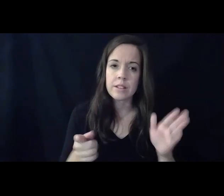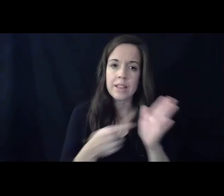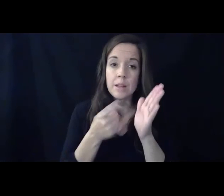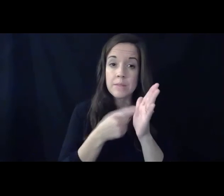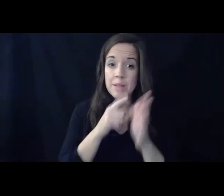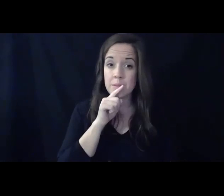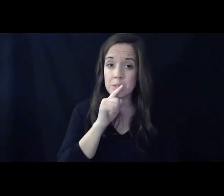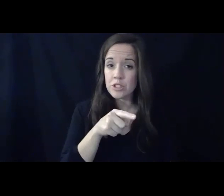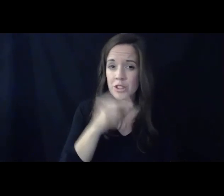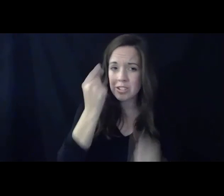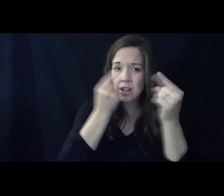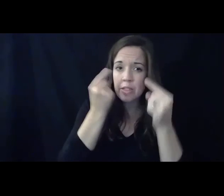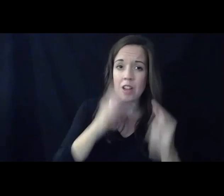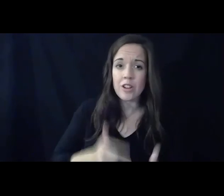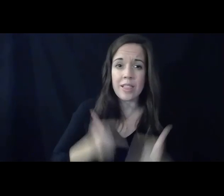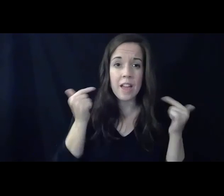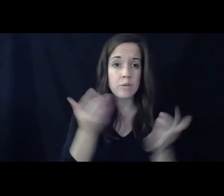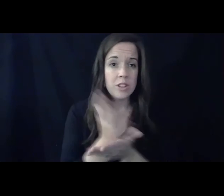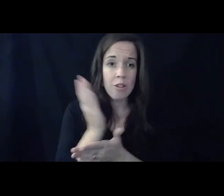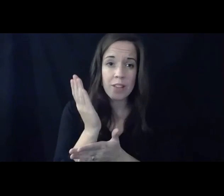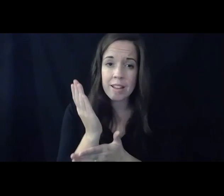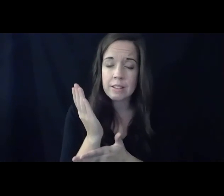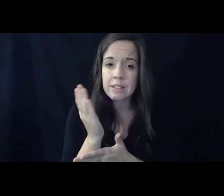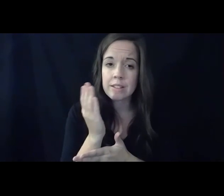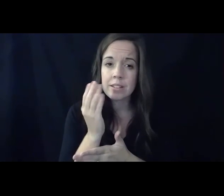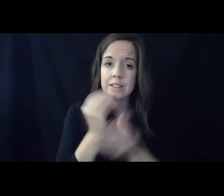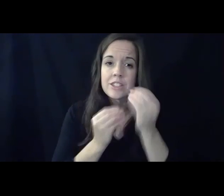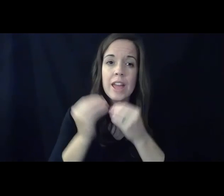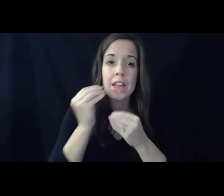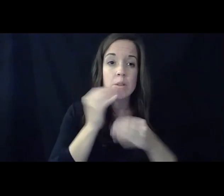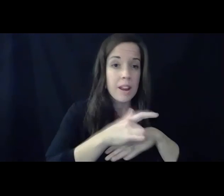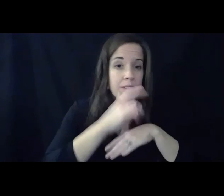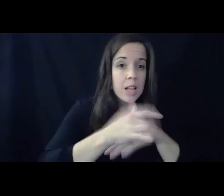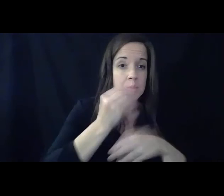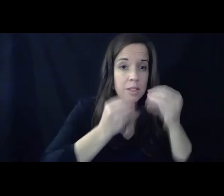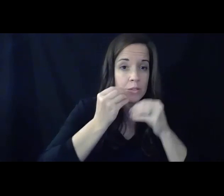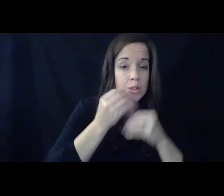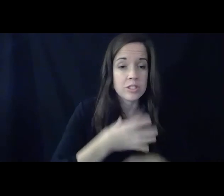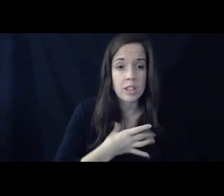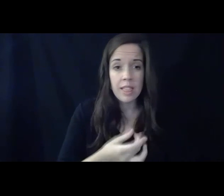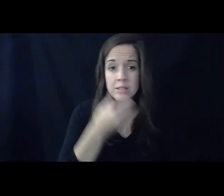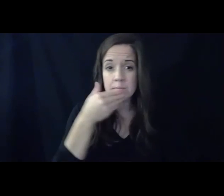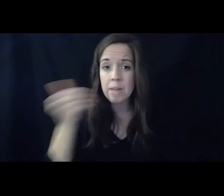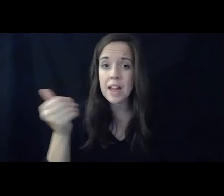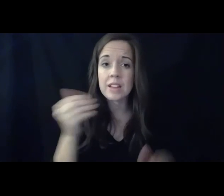her life was all right. She ate, when available, the foods she liked best, and moved her chair while reading